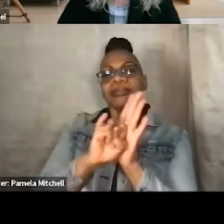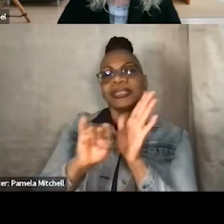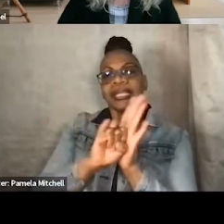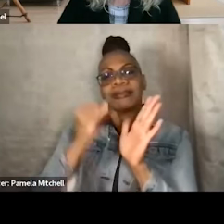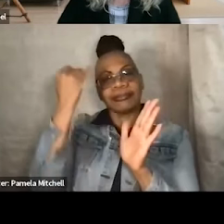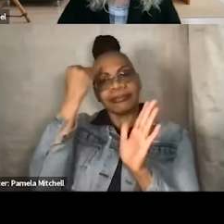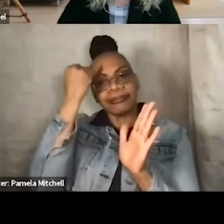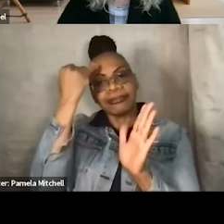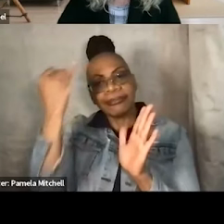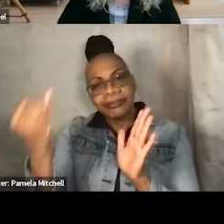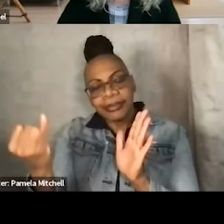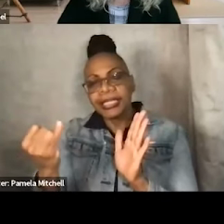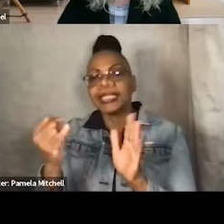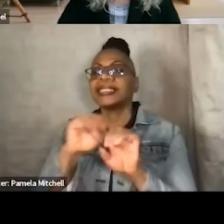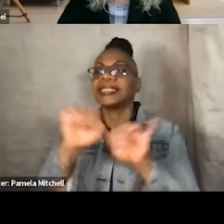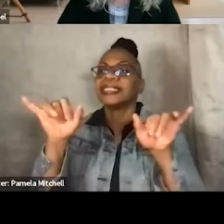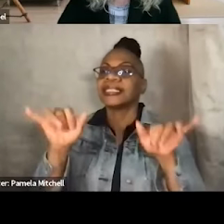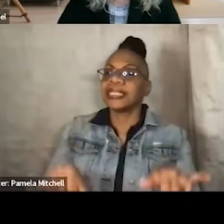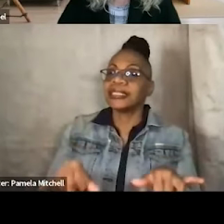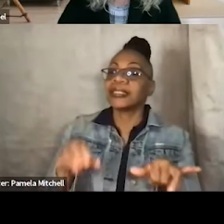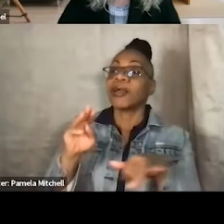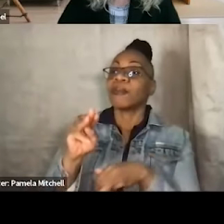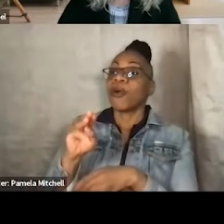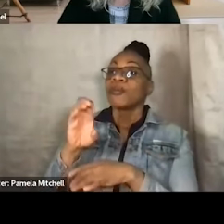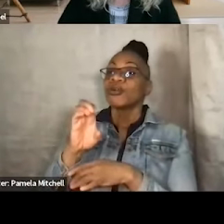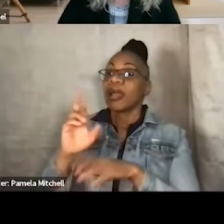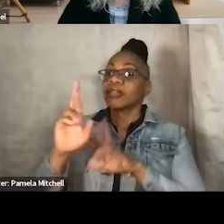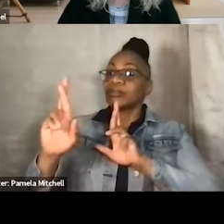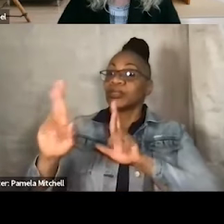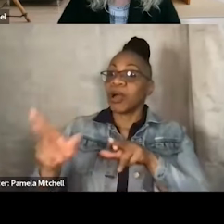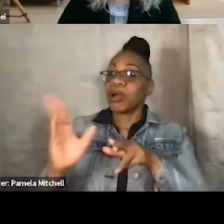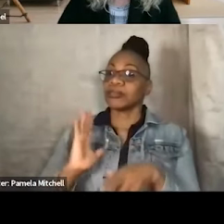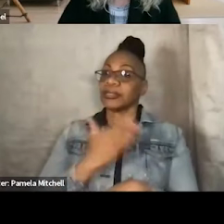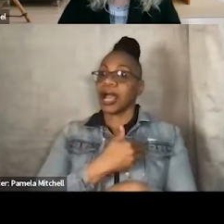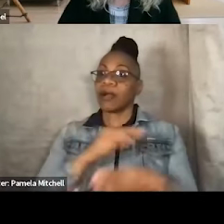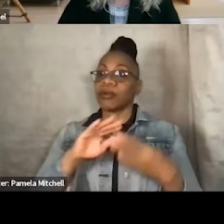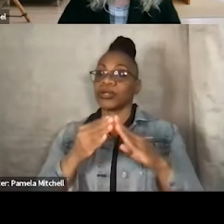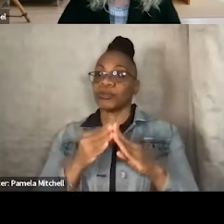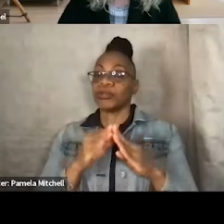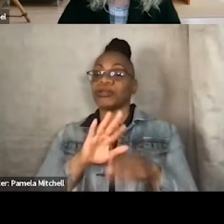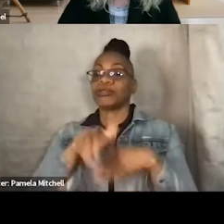for mobile crisis response in our community, all in preparation for the rollout of 988